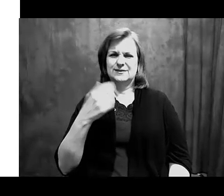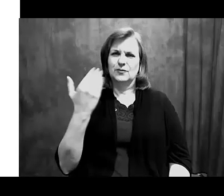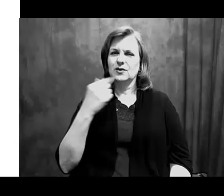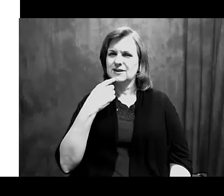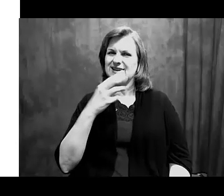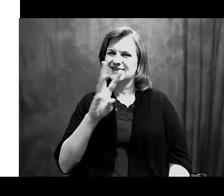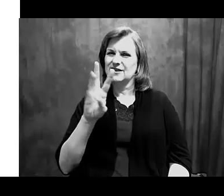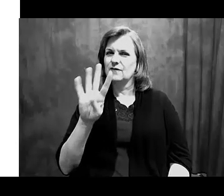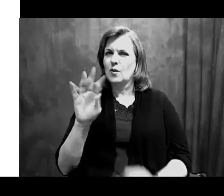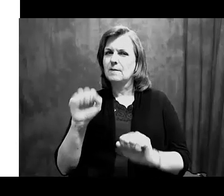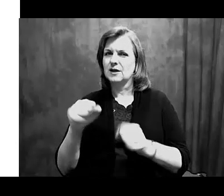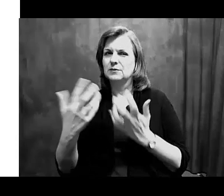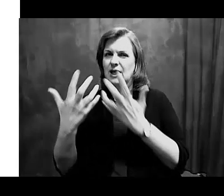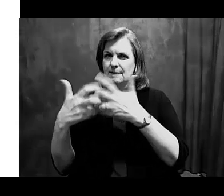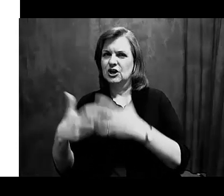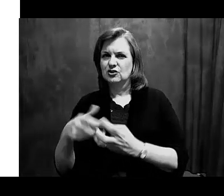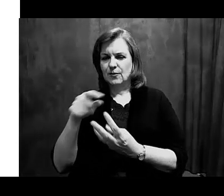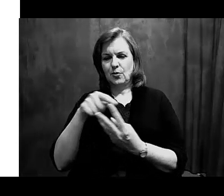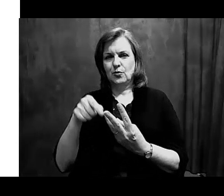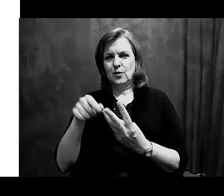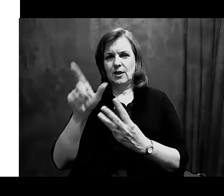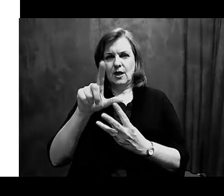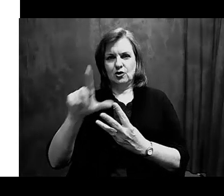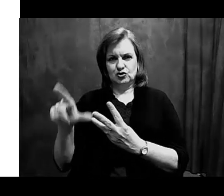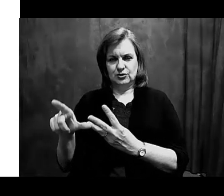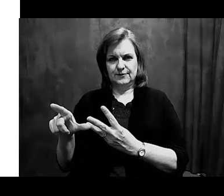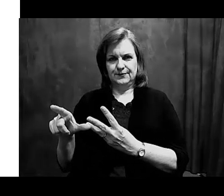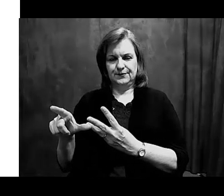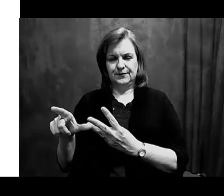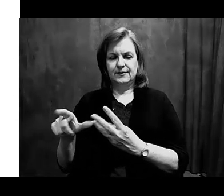so we had 64 possible